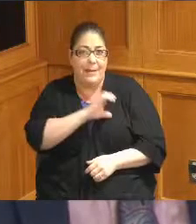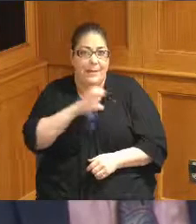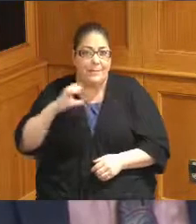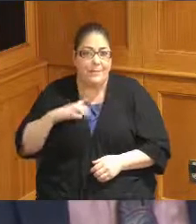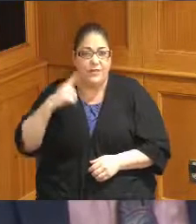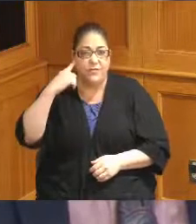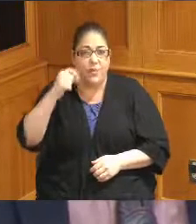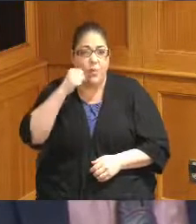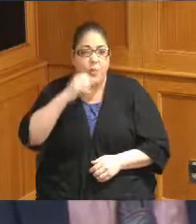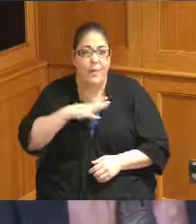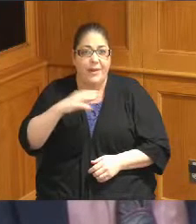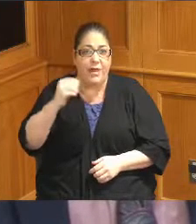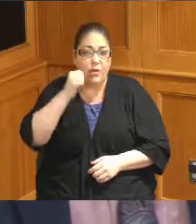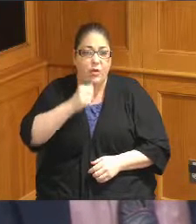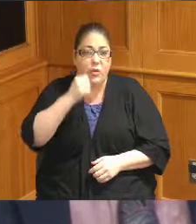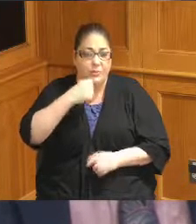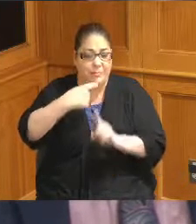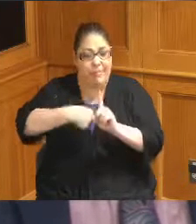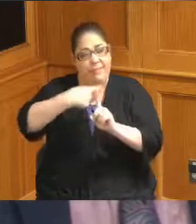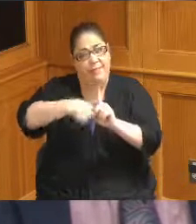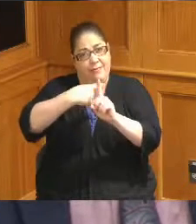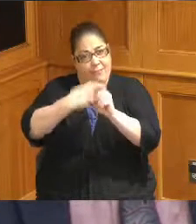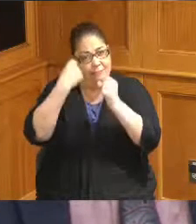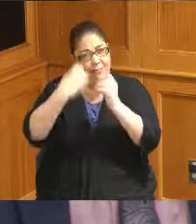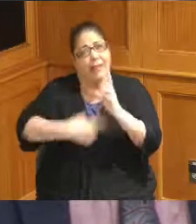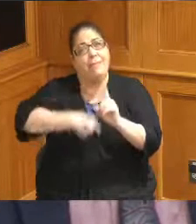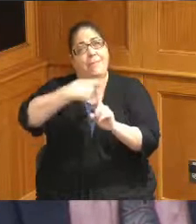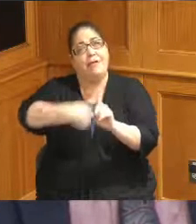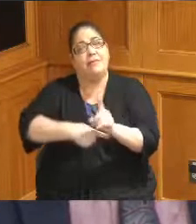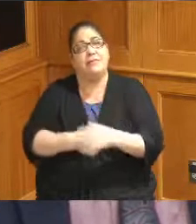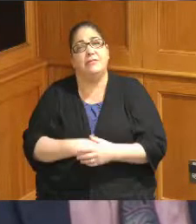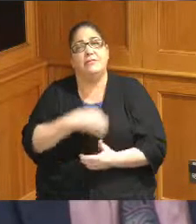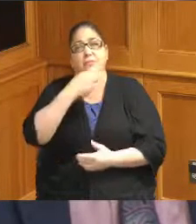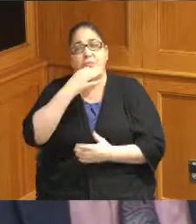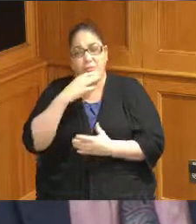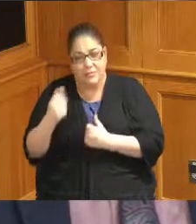on a monthly basis for many months now coming up with recommendations for the Commission